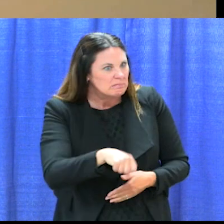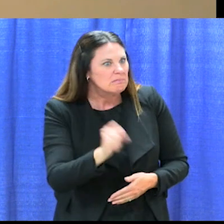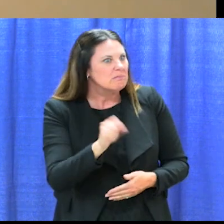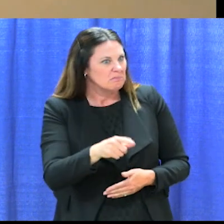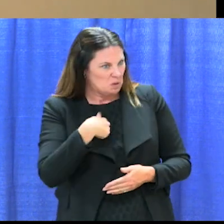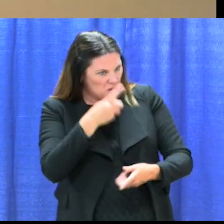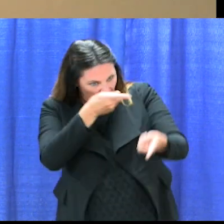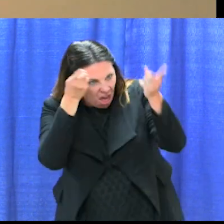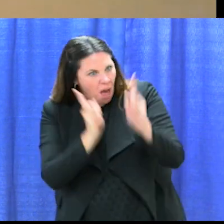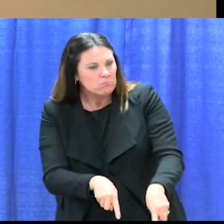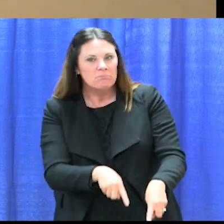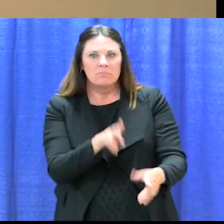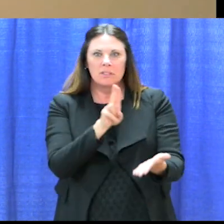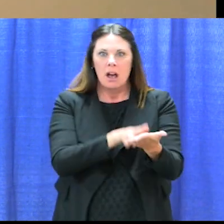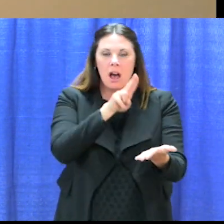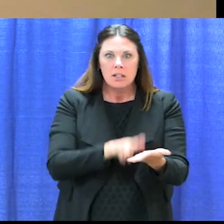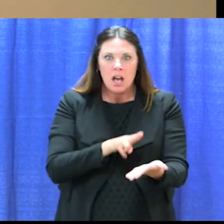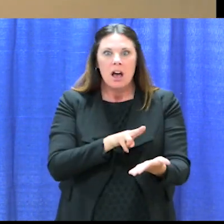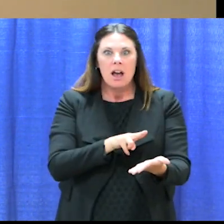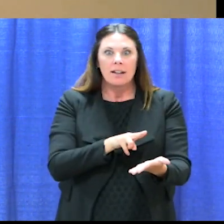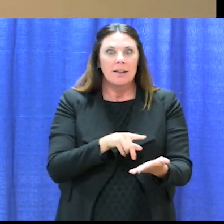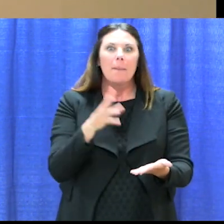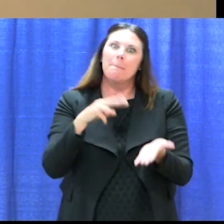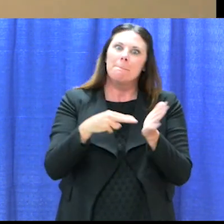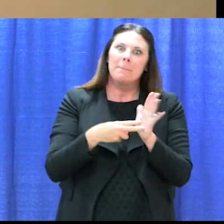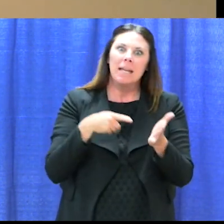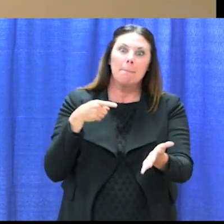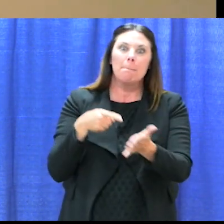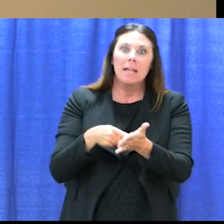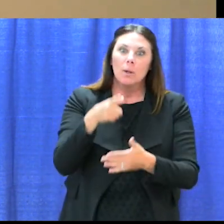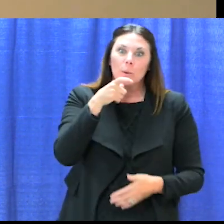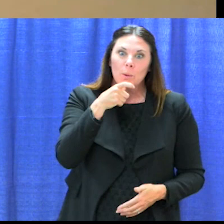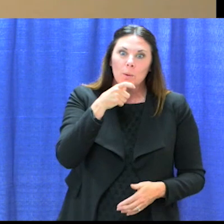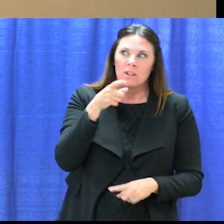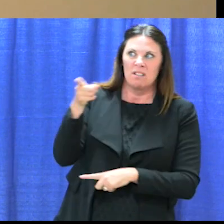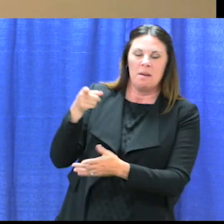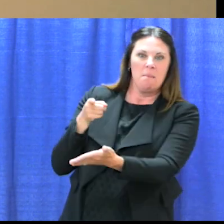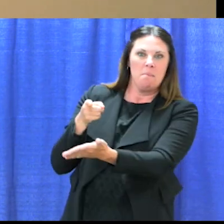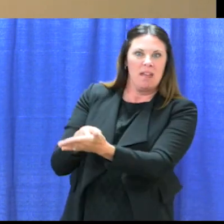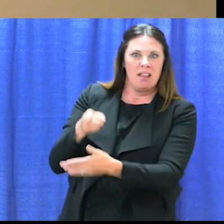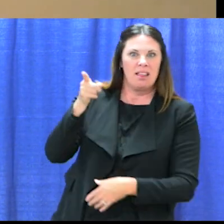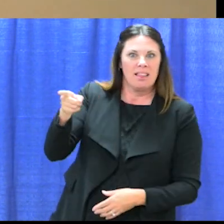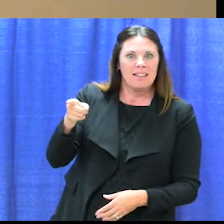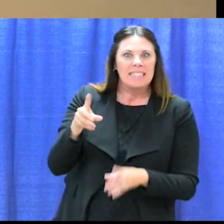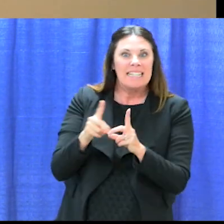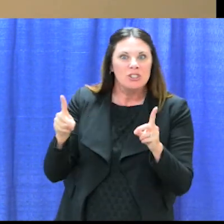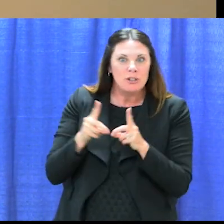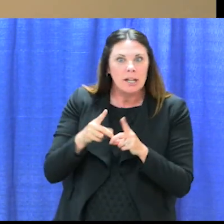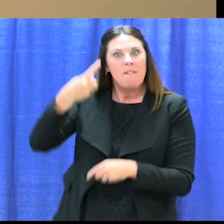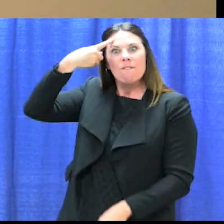where they will be they will be billed for service after the free service ends for their students.